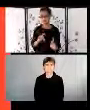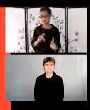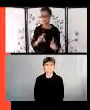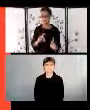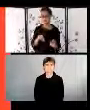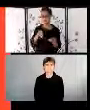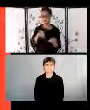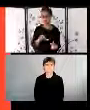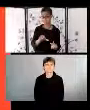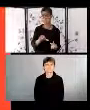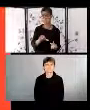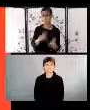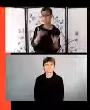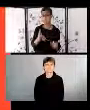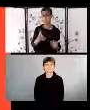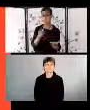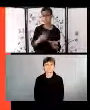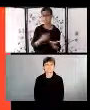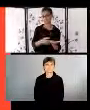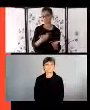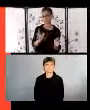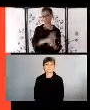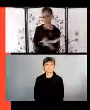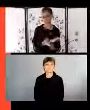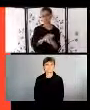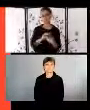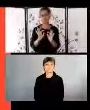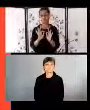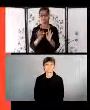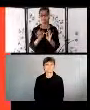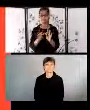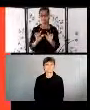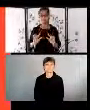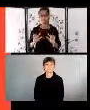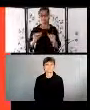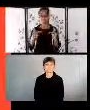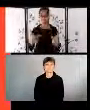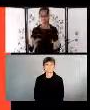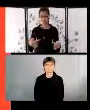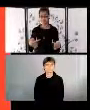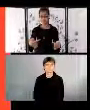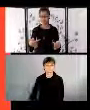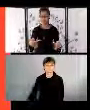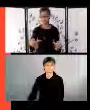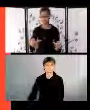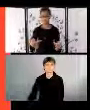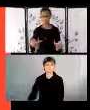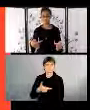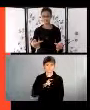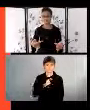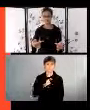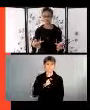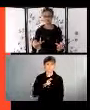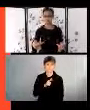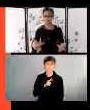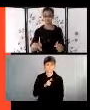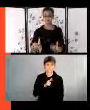expenses. First is lost wages or salaries, meaning we